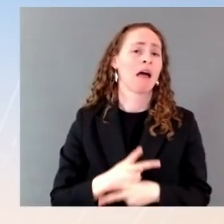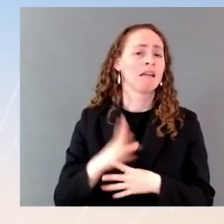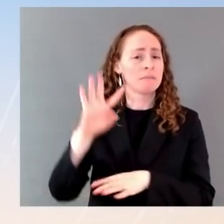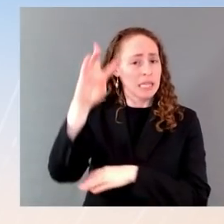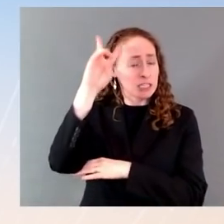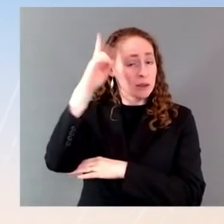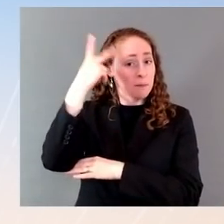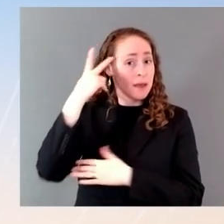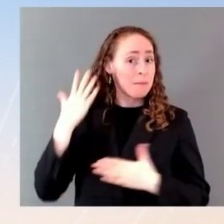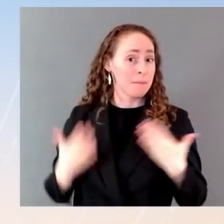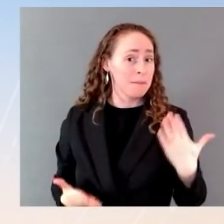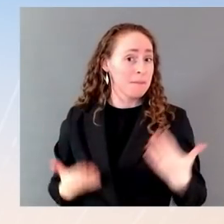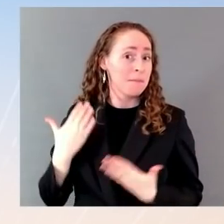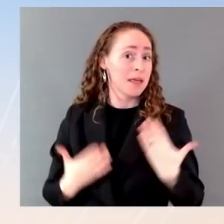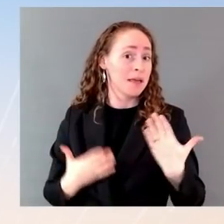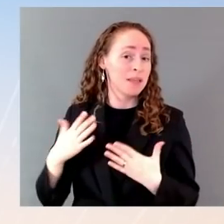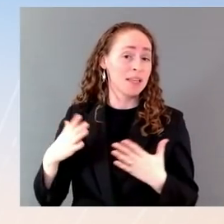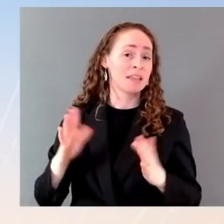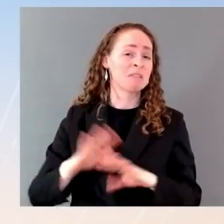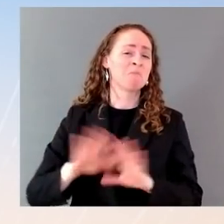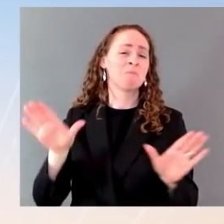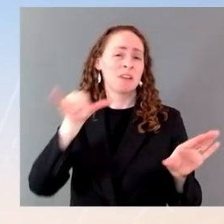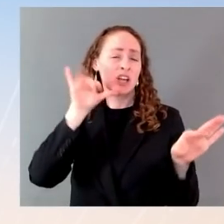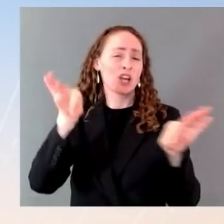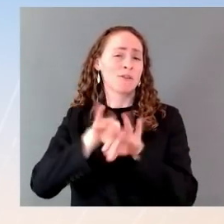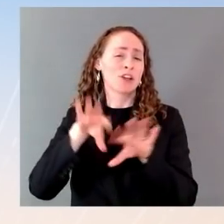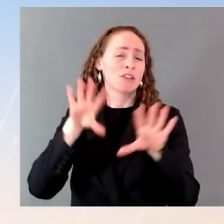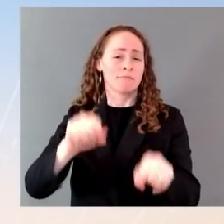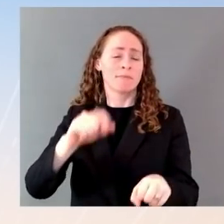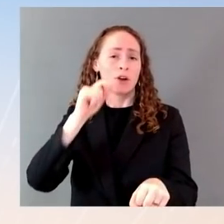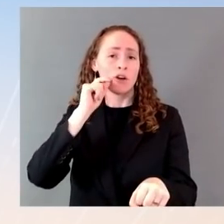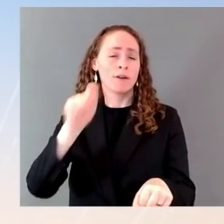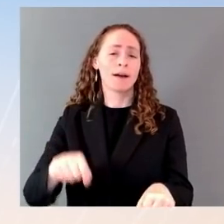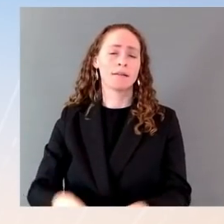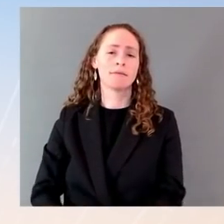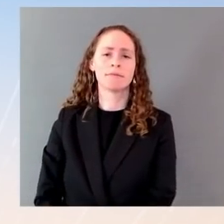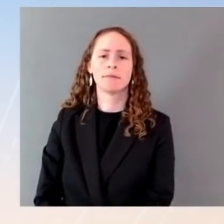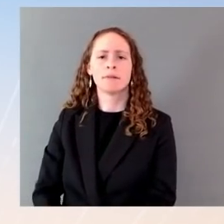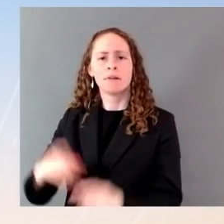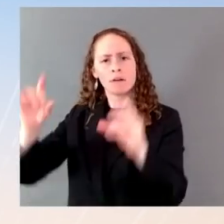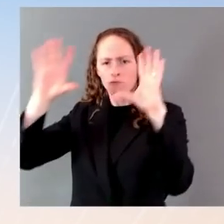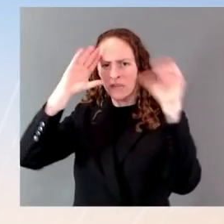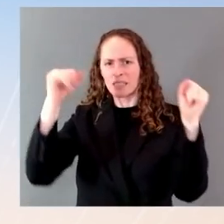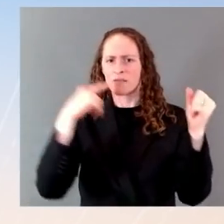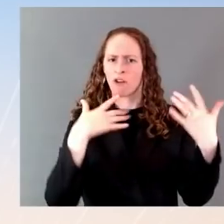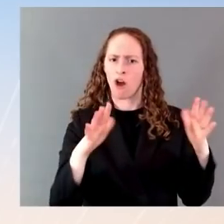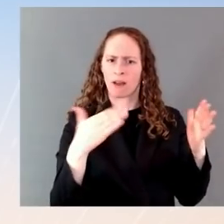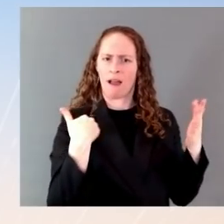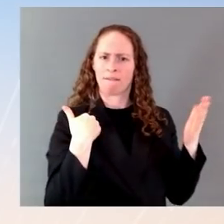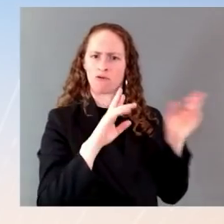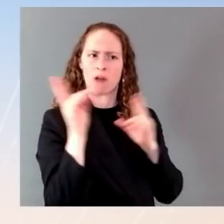He said he would impose costs for Navalny, he said he would impose costs for SolarWinds; he did those things.